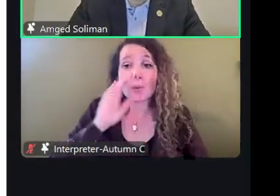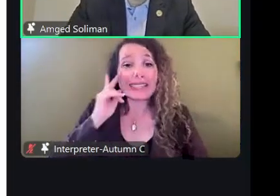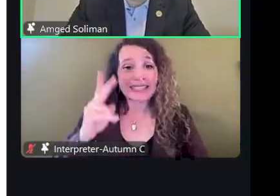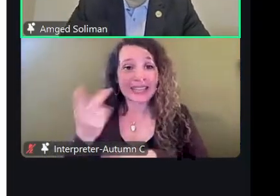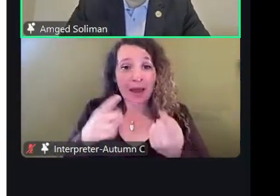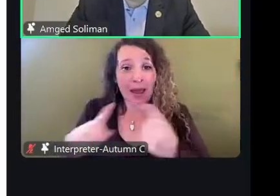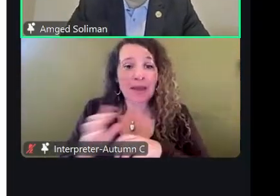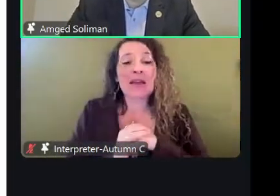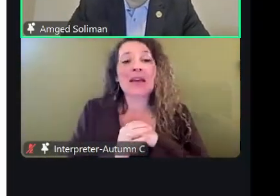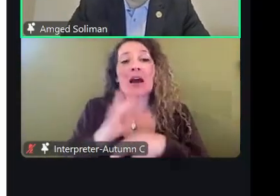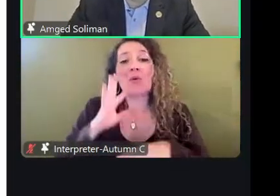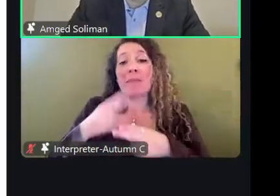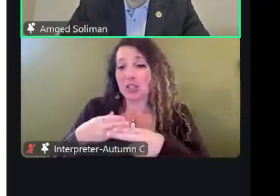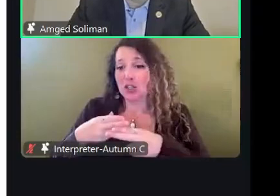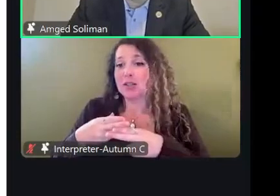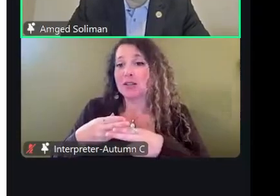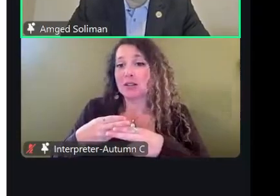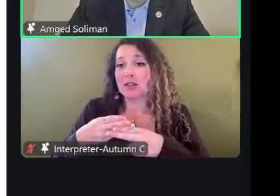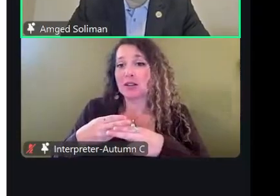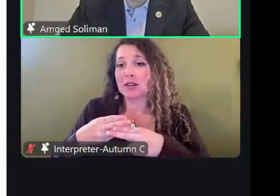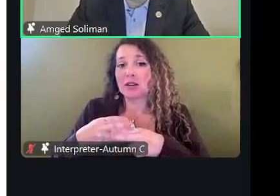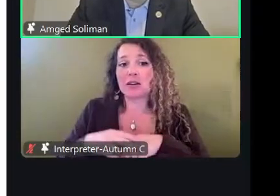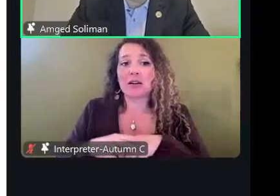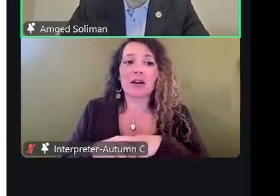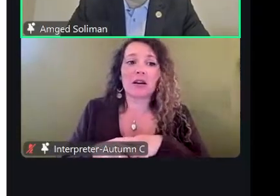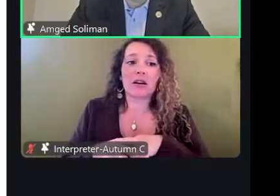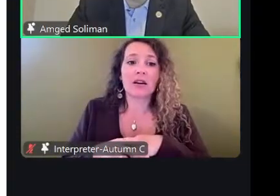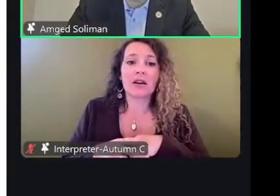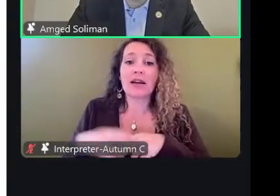I would just mention that uh the name of uh the the article in the New York Times